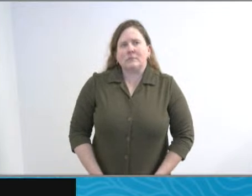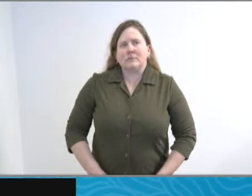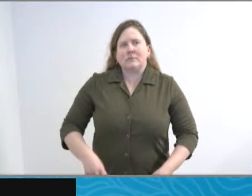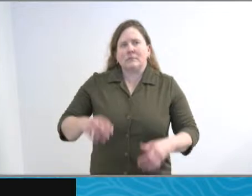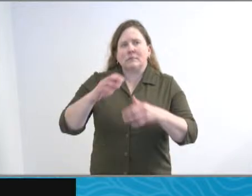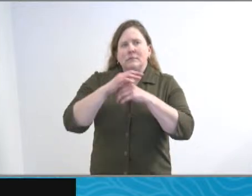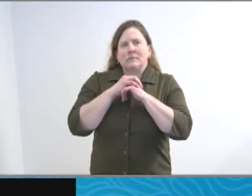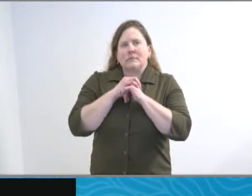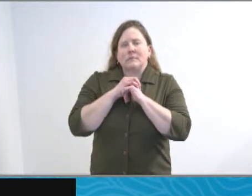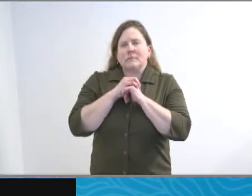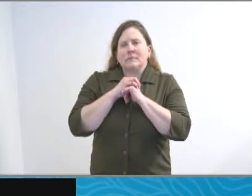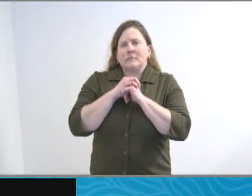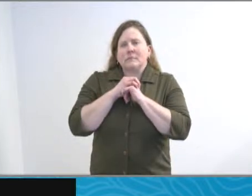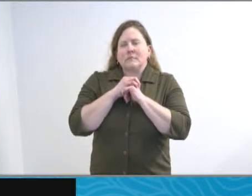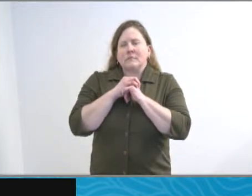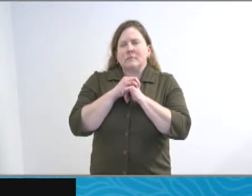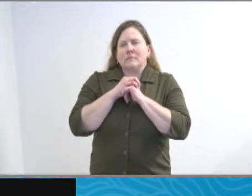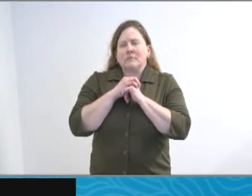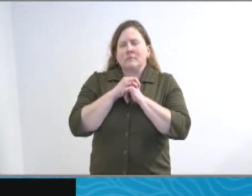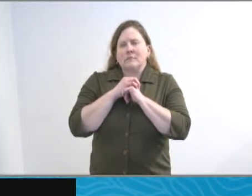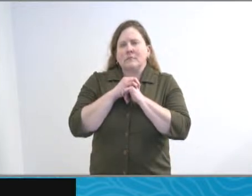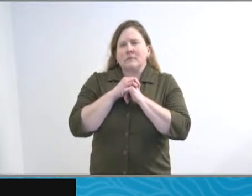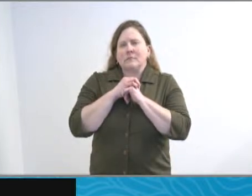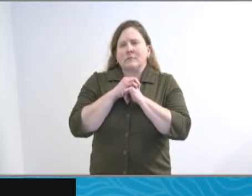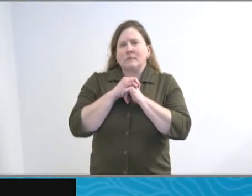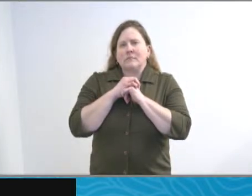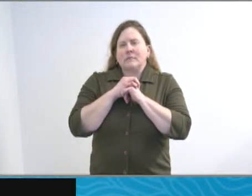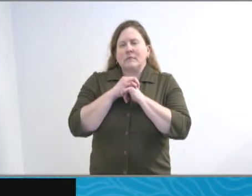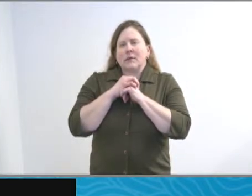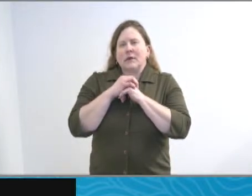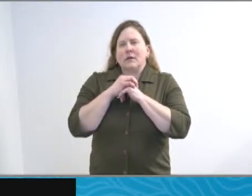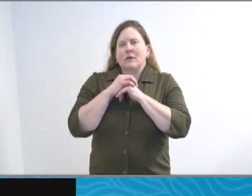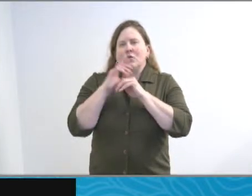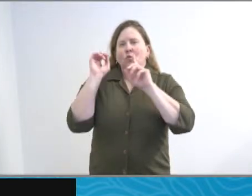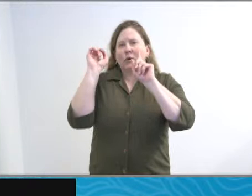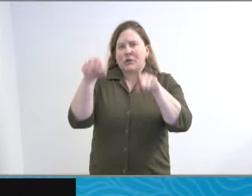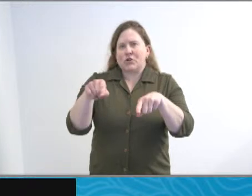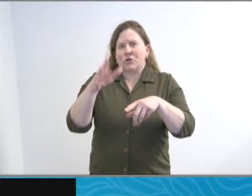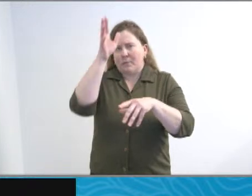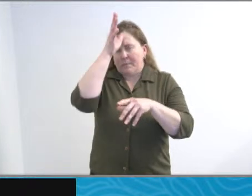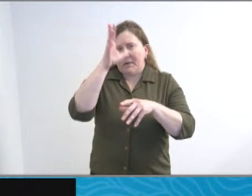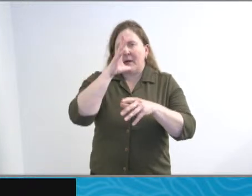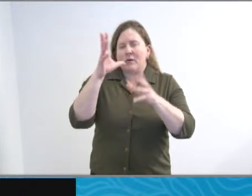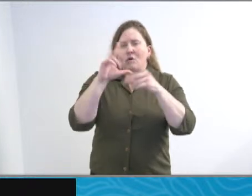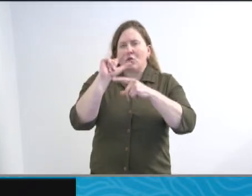We also had the opportunity to come to many of our parent groups as well as hold a hybrid community forum.